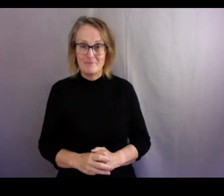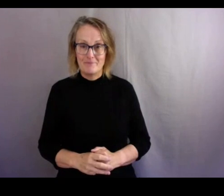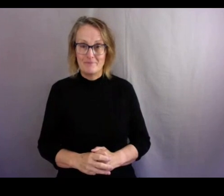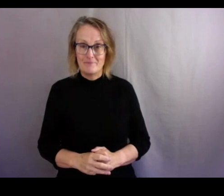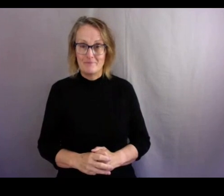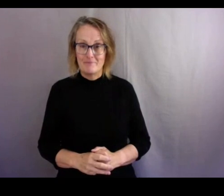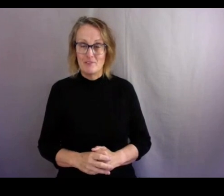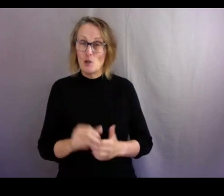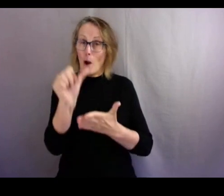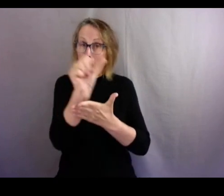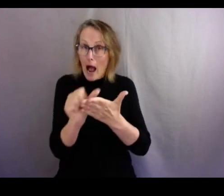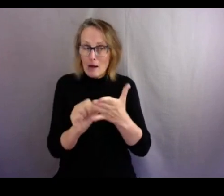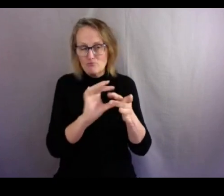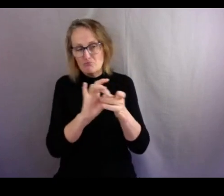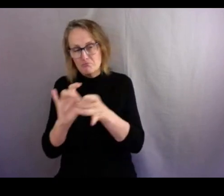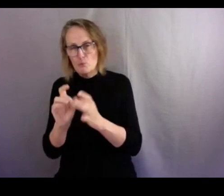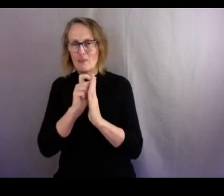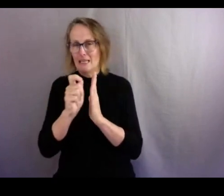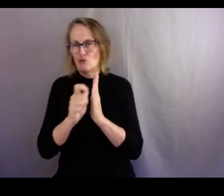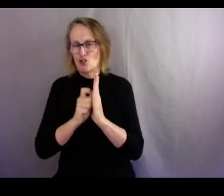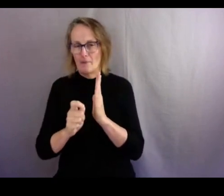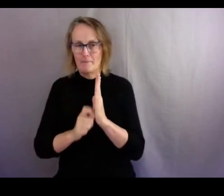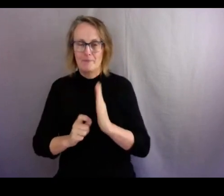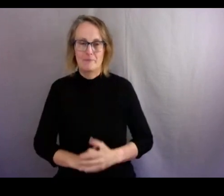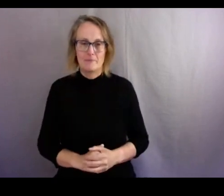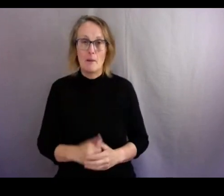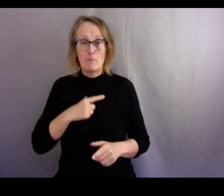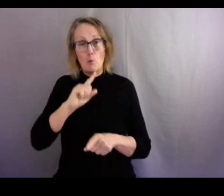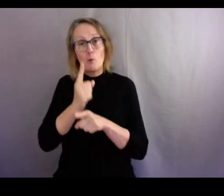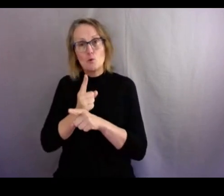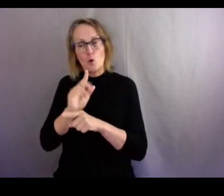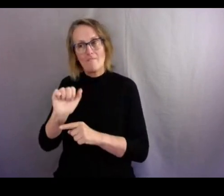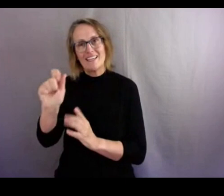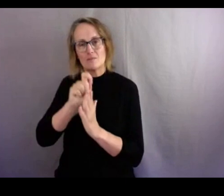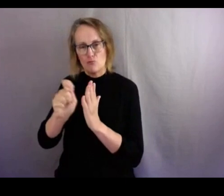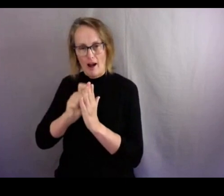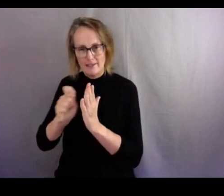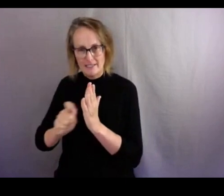but we focus on the text he wrote after his first trip to Polynesia in 1892.